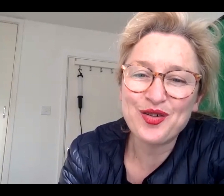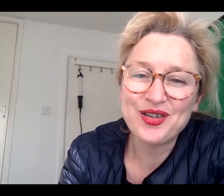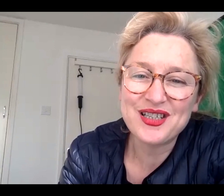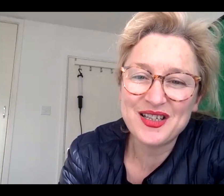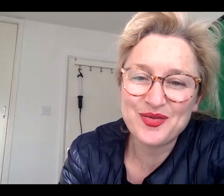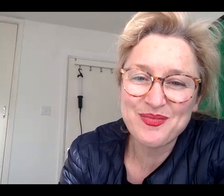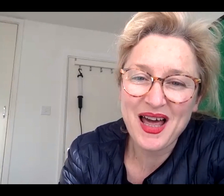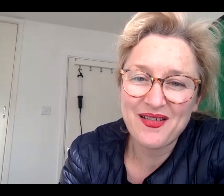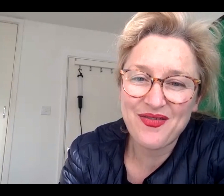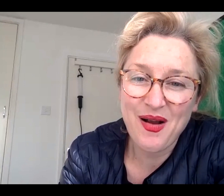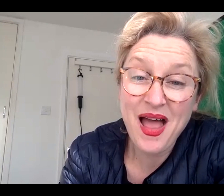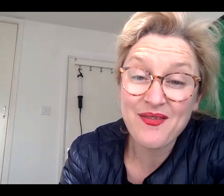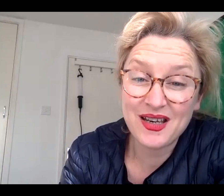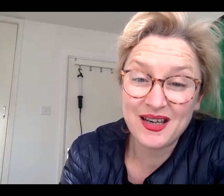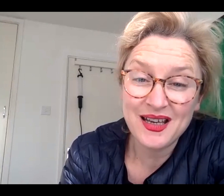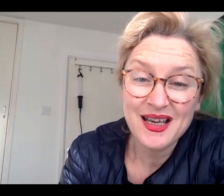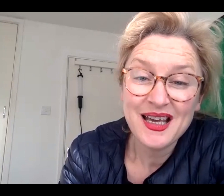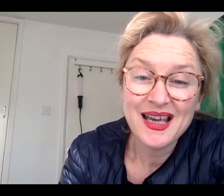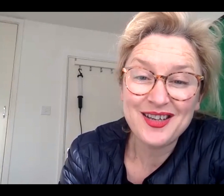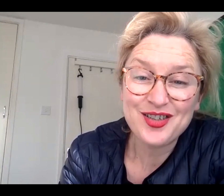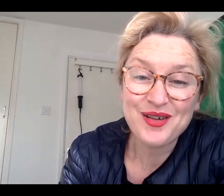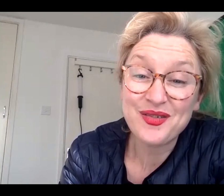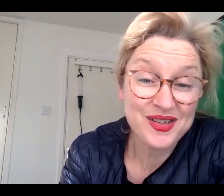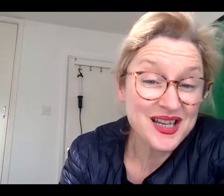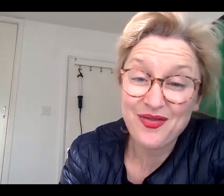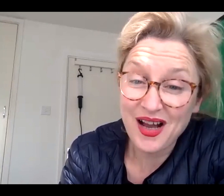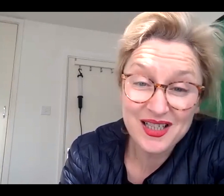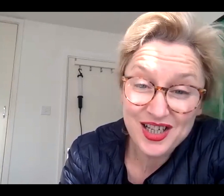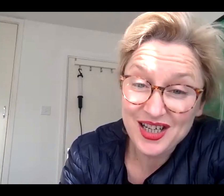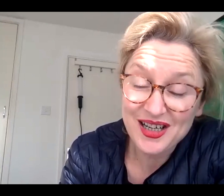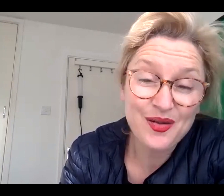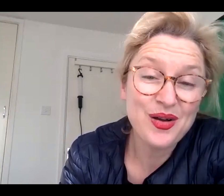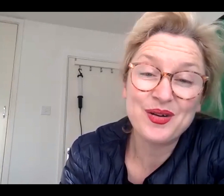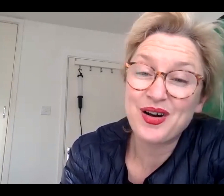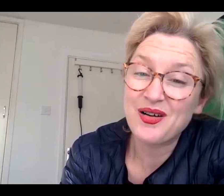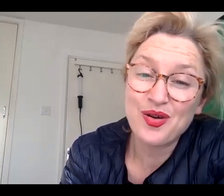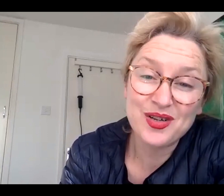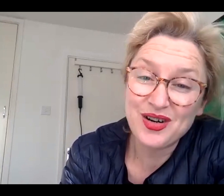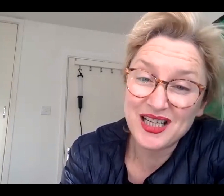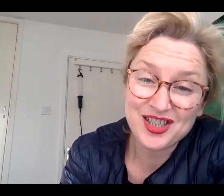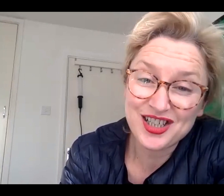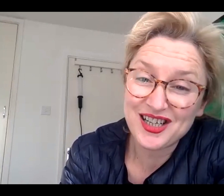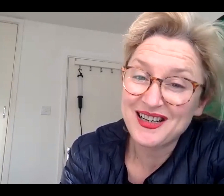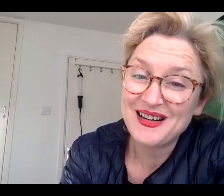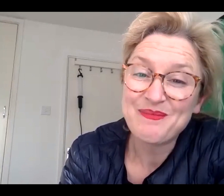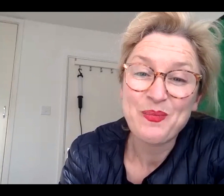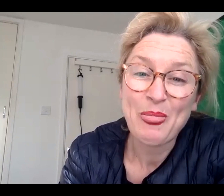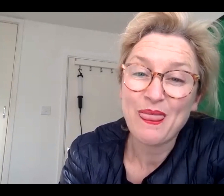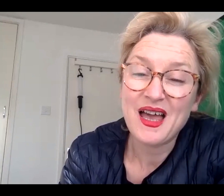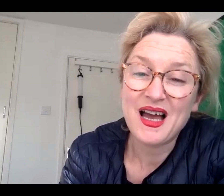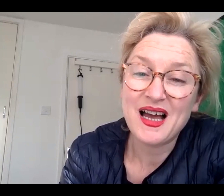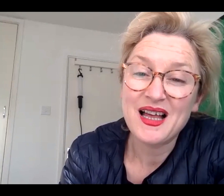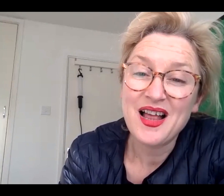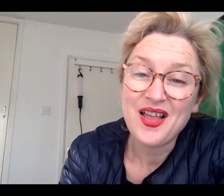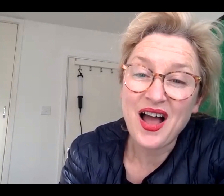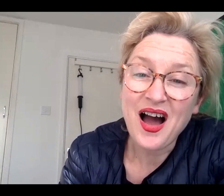couldn't, it was manna from heaven, in terms of a Deaf writer, a woman writer,